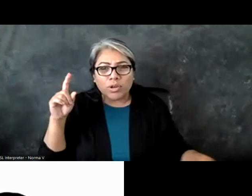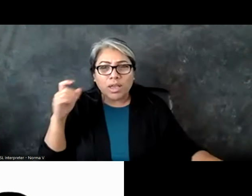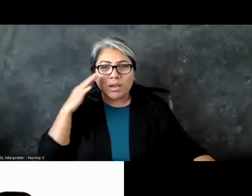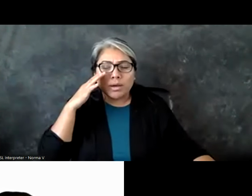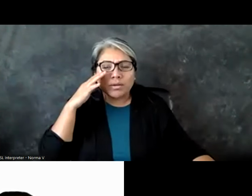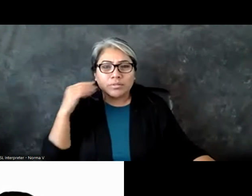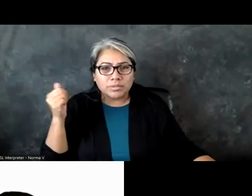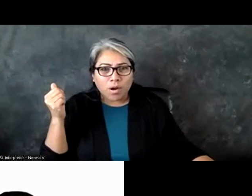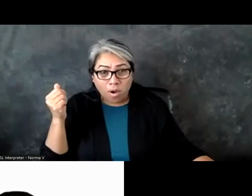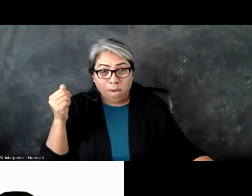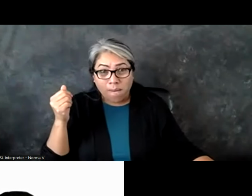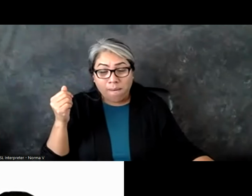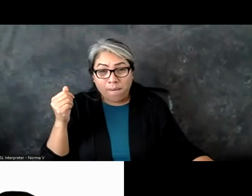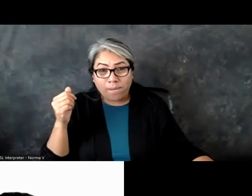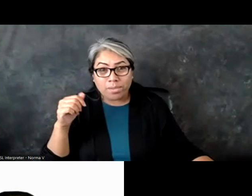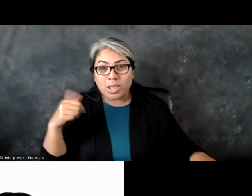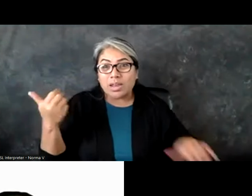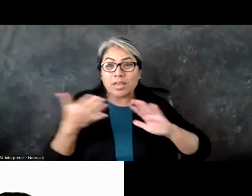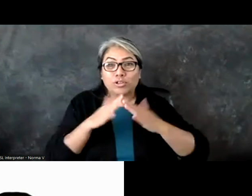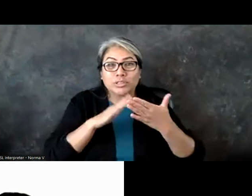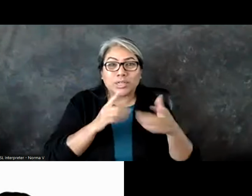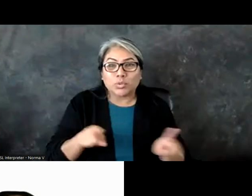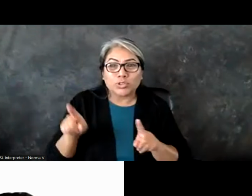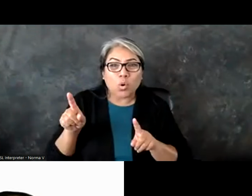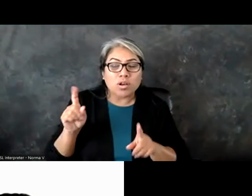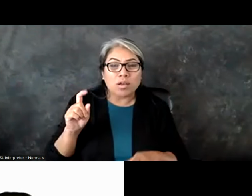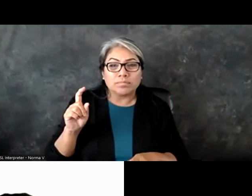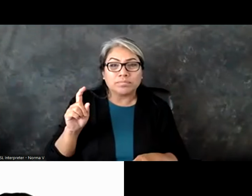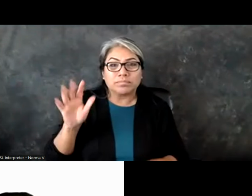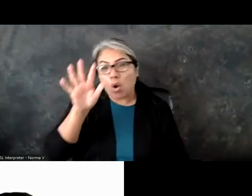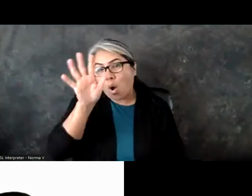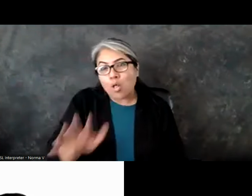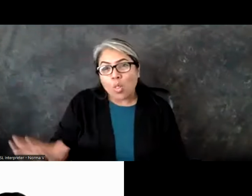» And can someone else share what is going on in other